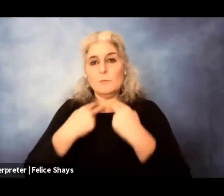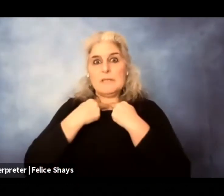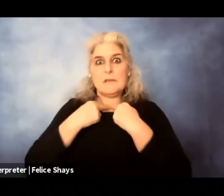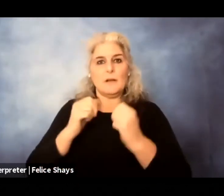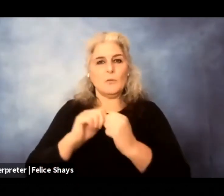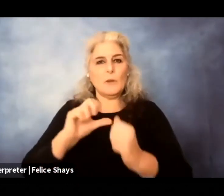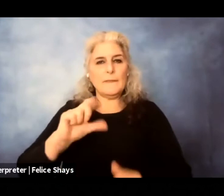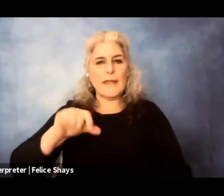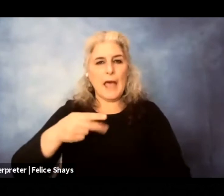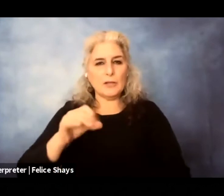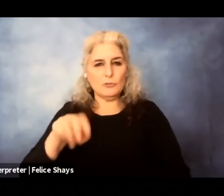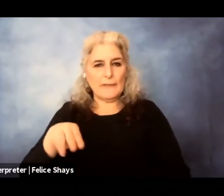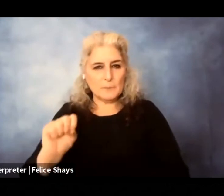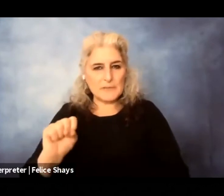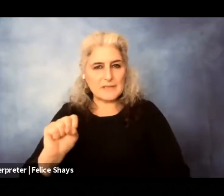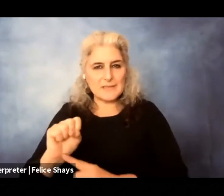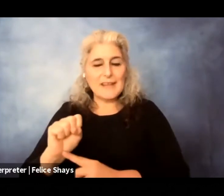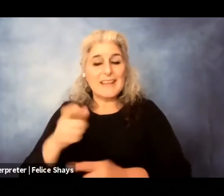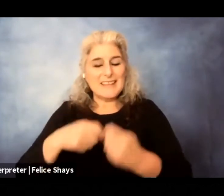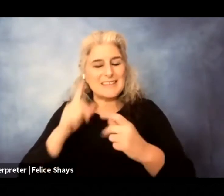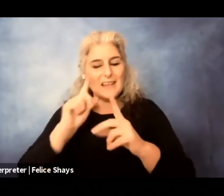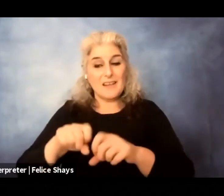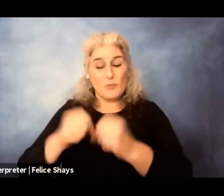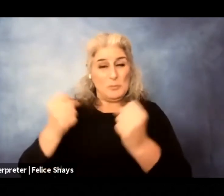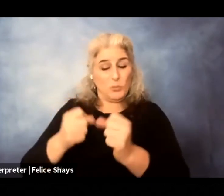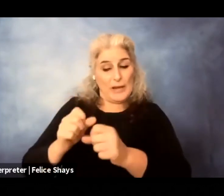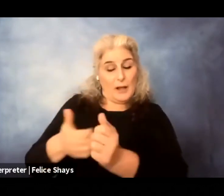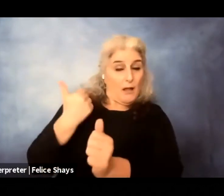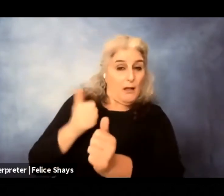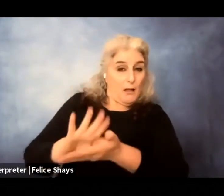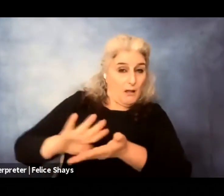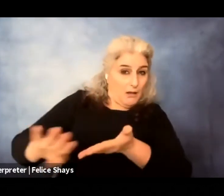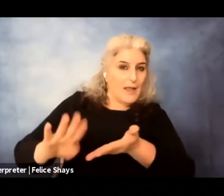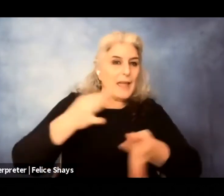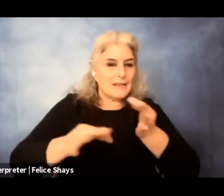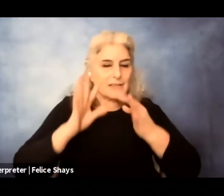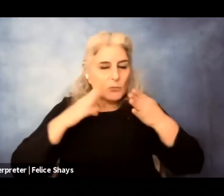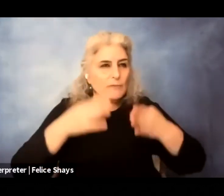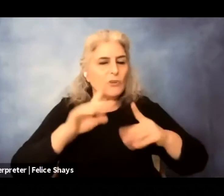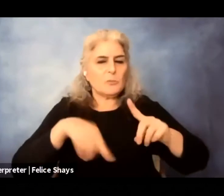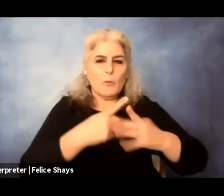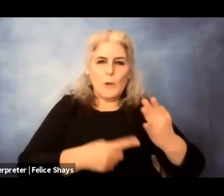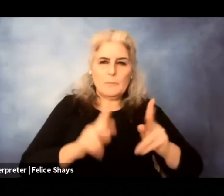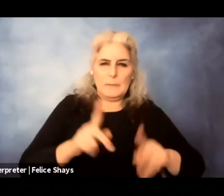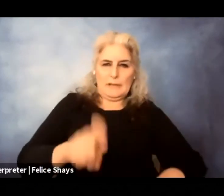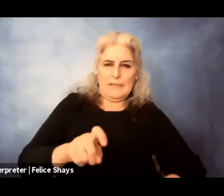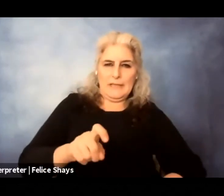therefore the applications that we use and the assumptions embedded in any capitalist project i'm